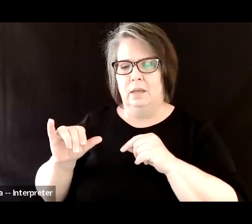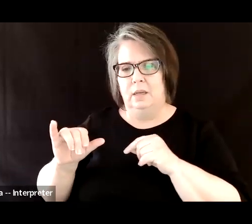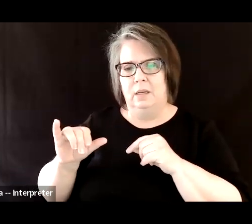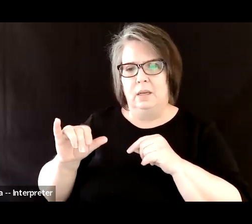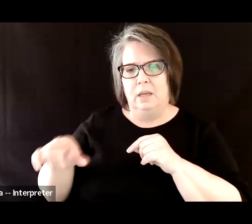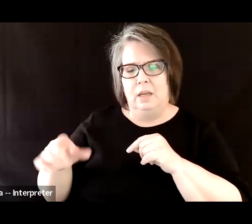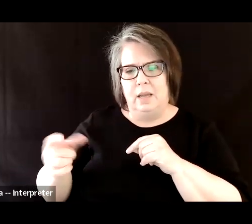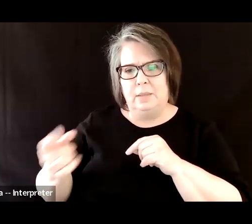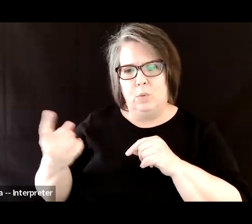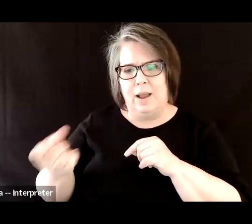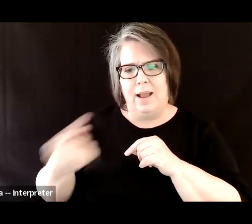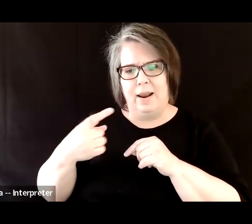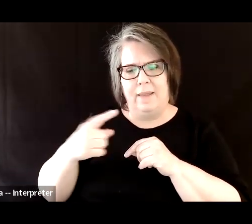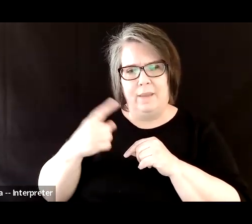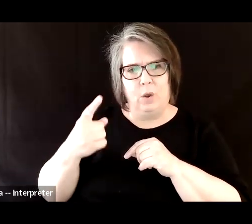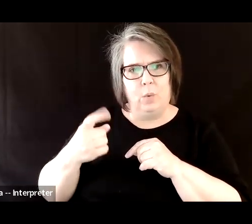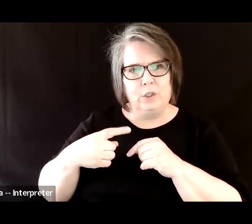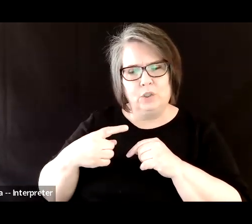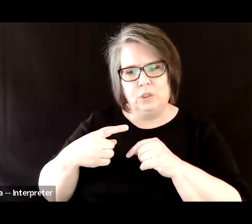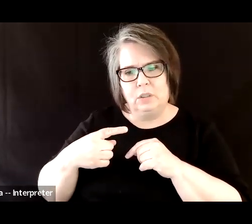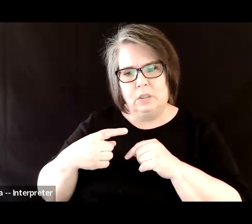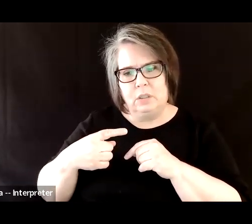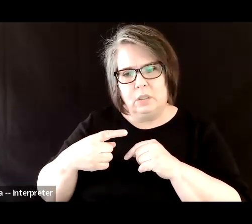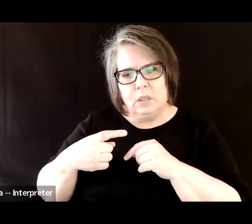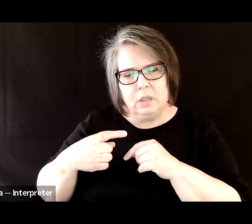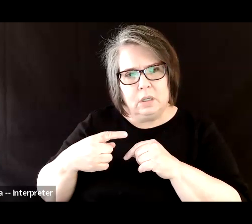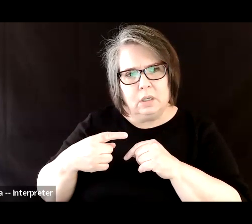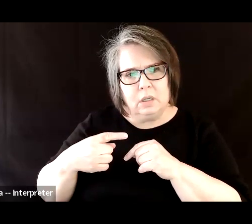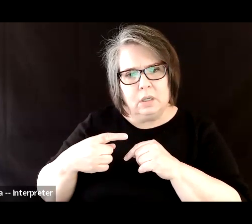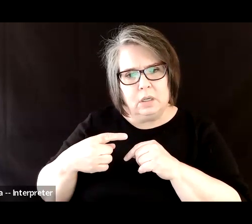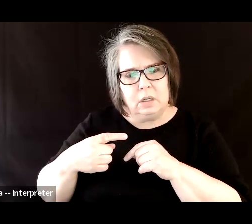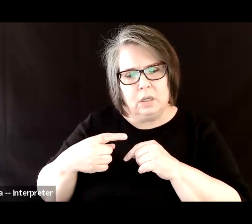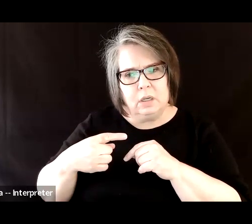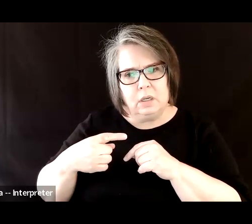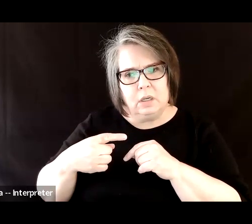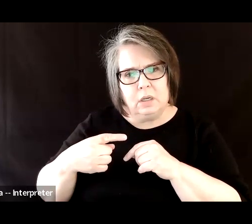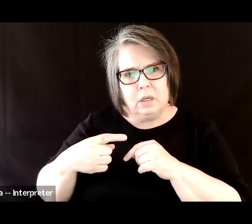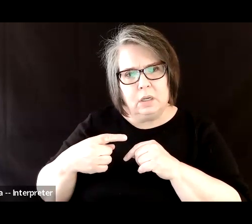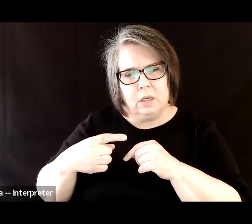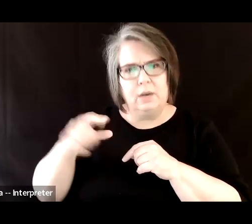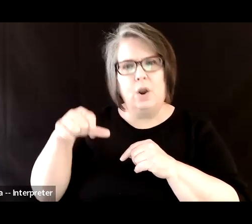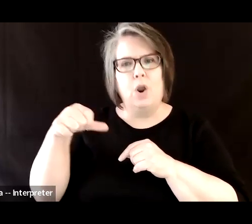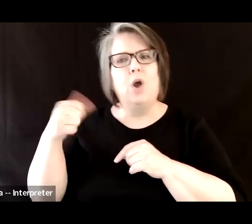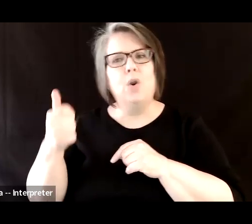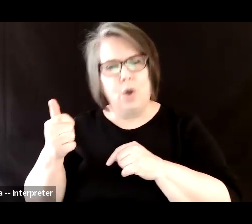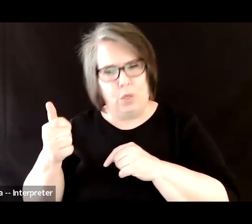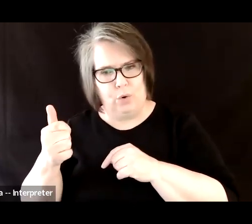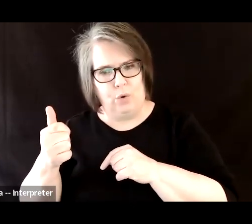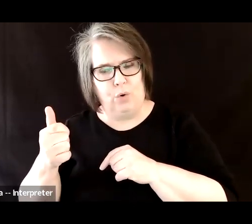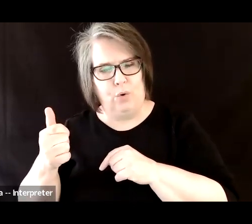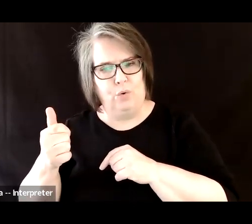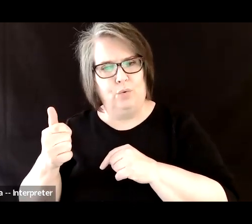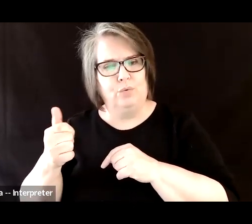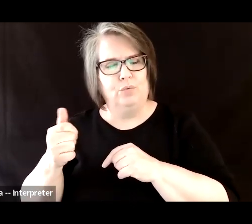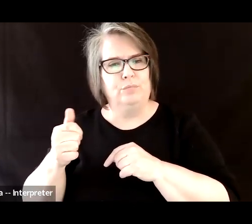in the Q&A -- I've not used it a lot but